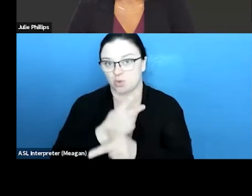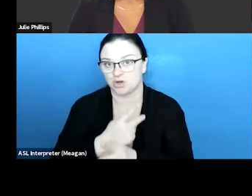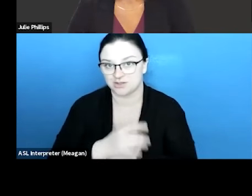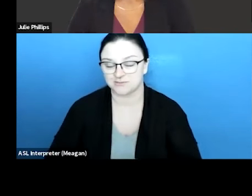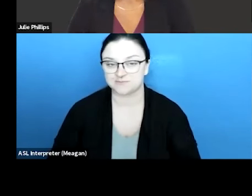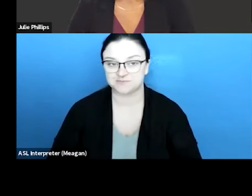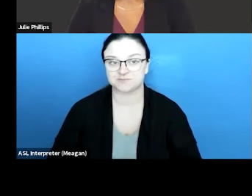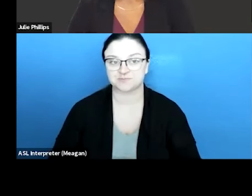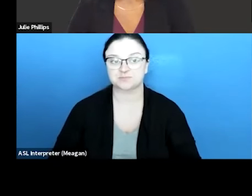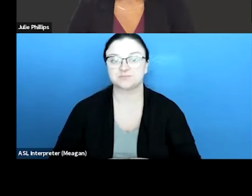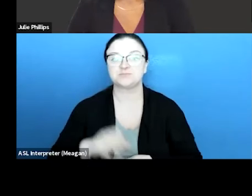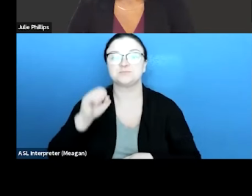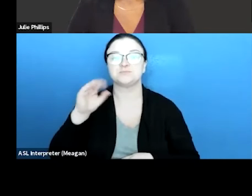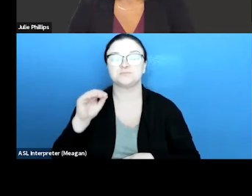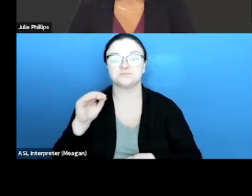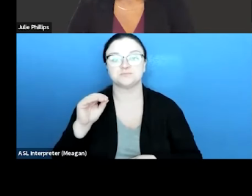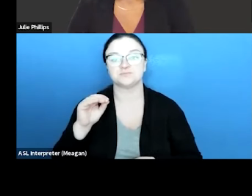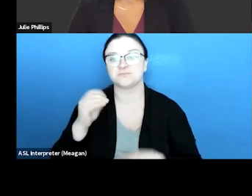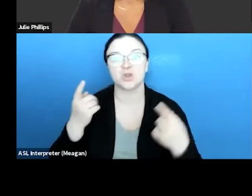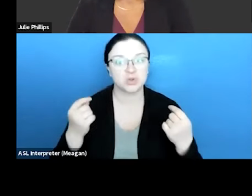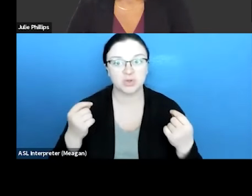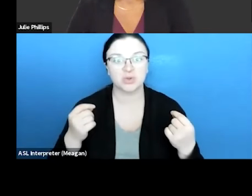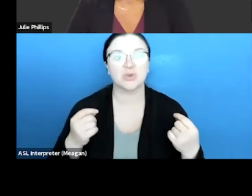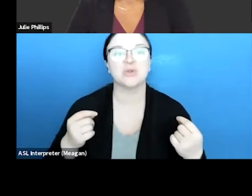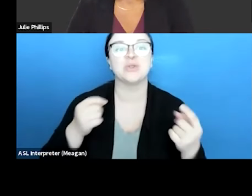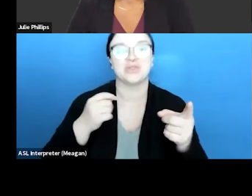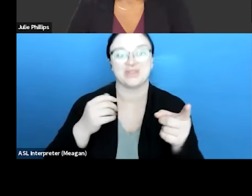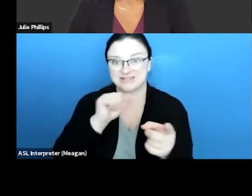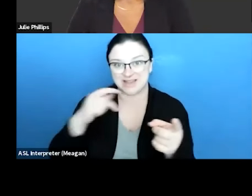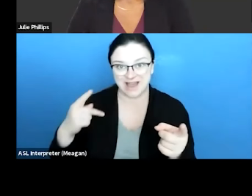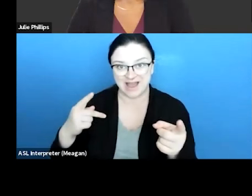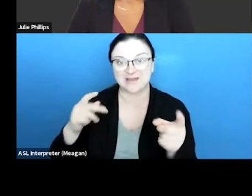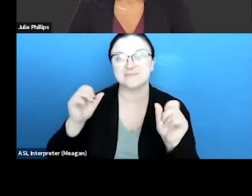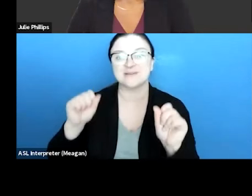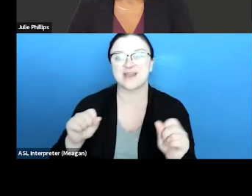And so this app enables them to reach out to 911 silently.